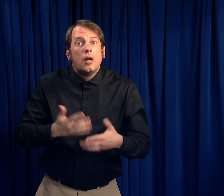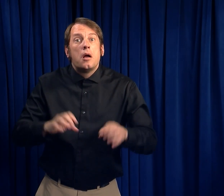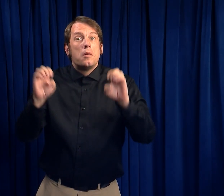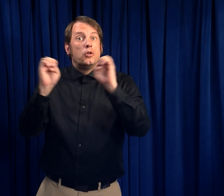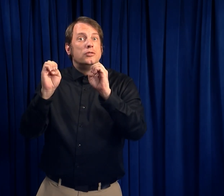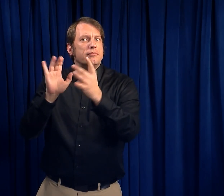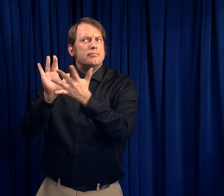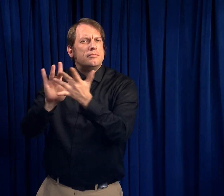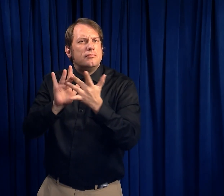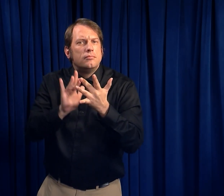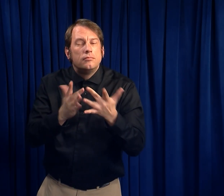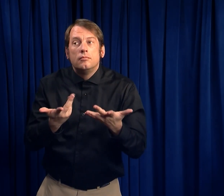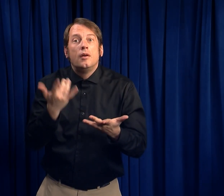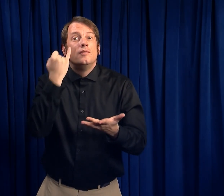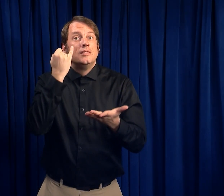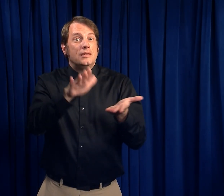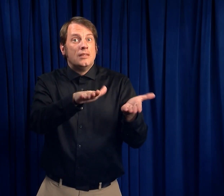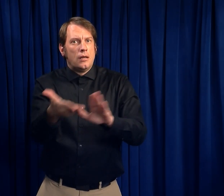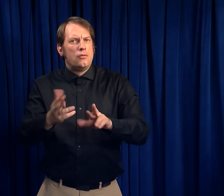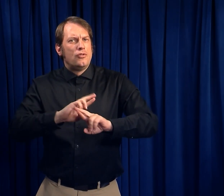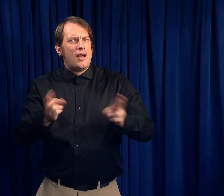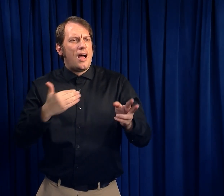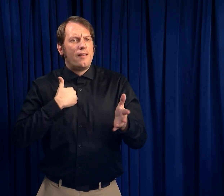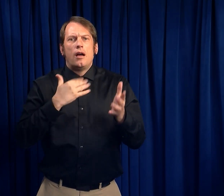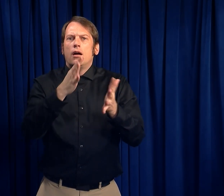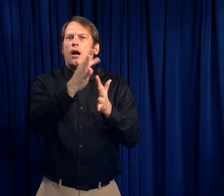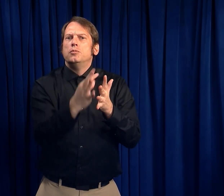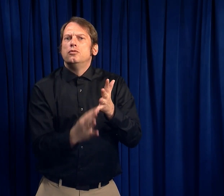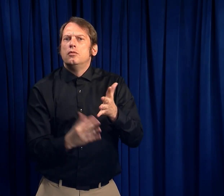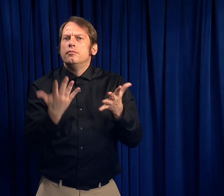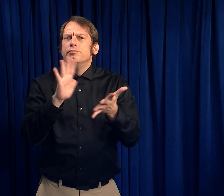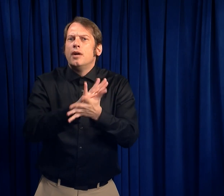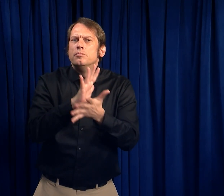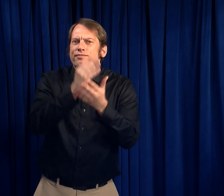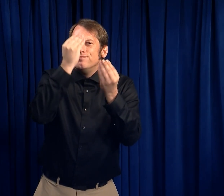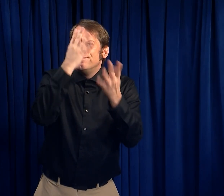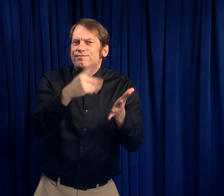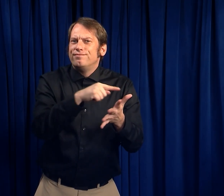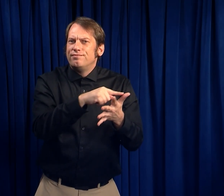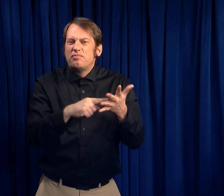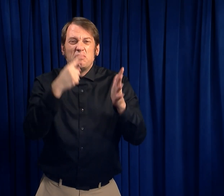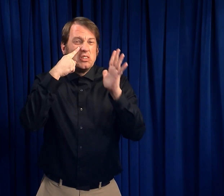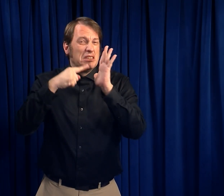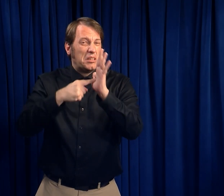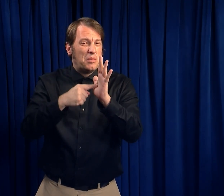and end-of-life care options, for example, advance directives.